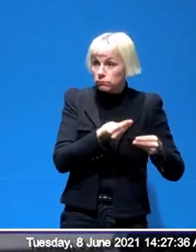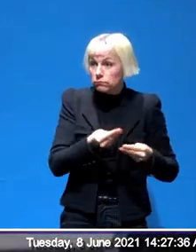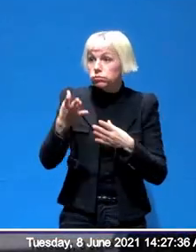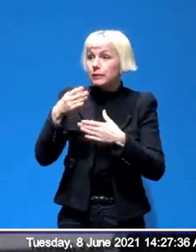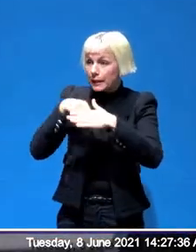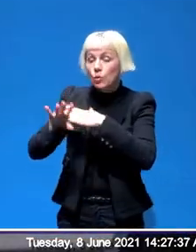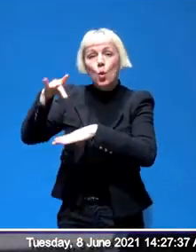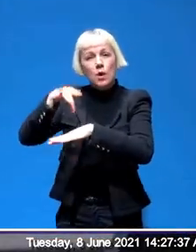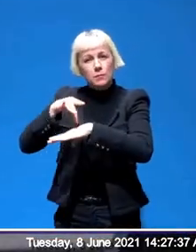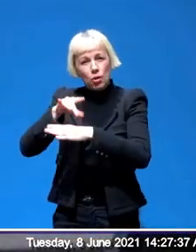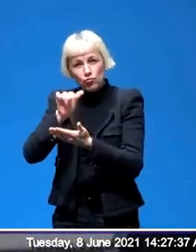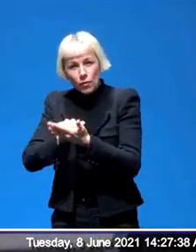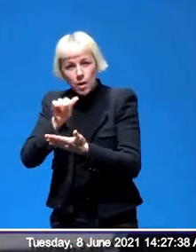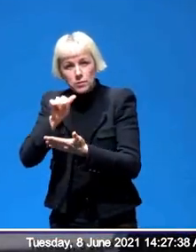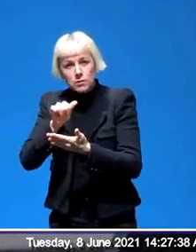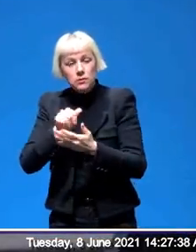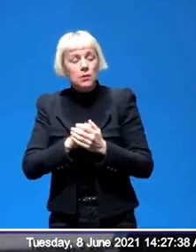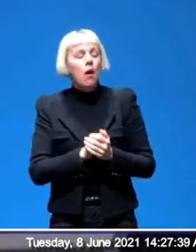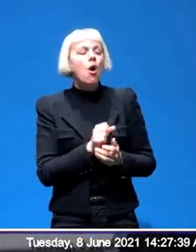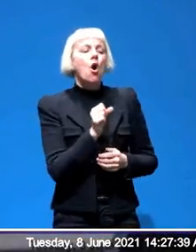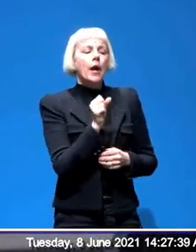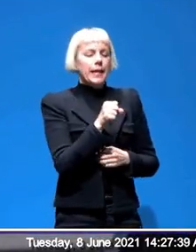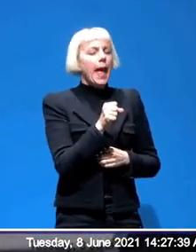Well, taken to Accident and Emergency. I don't believe he was admitted.